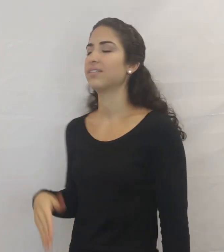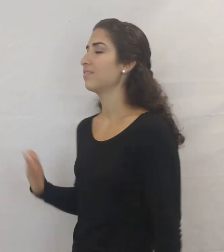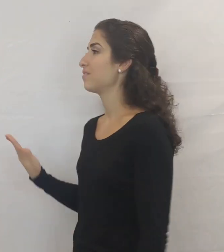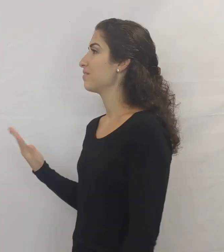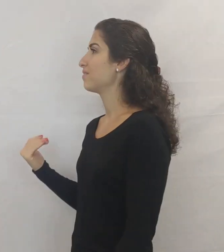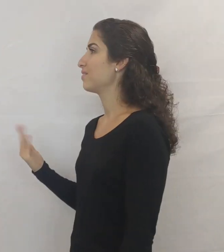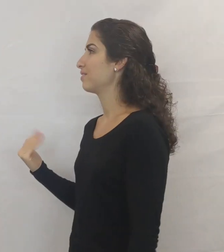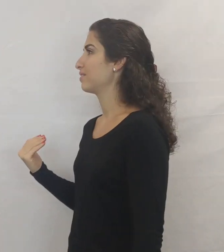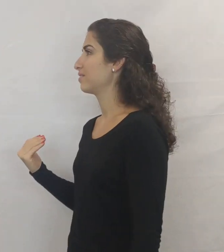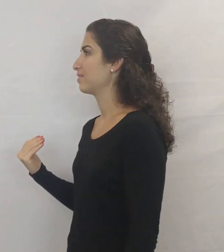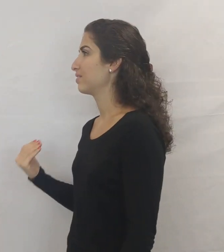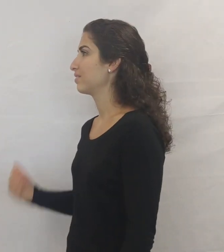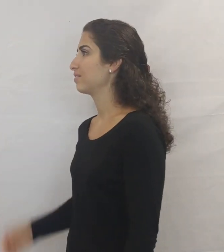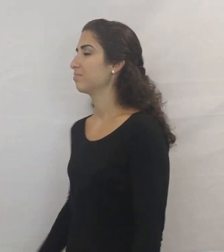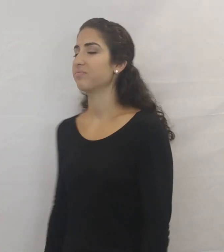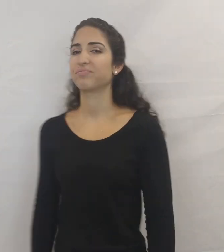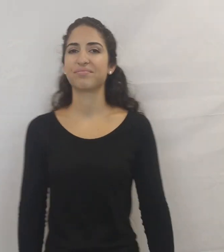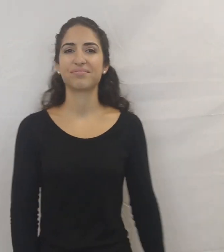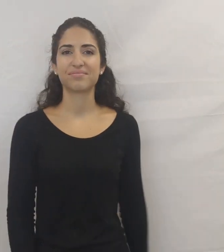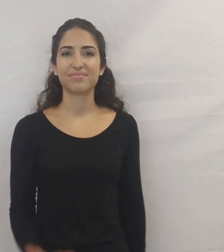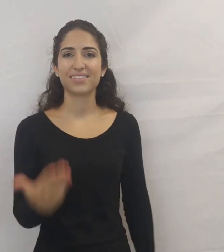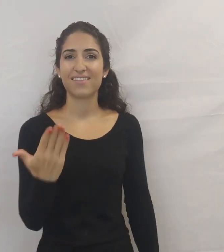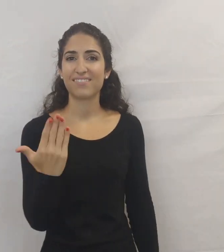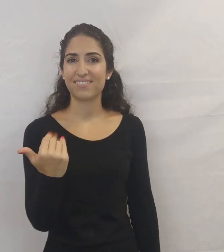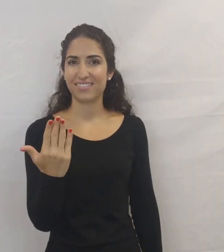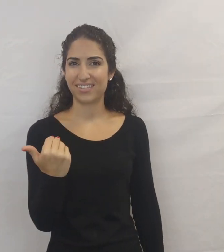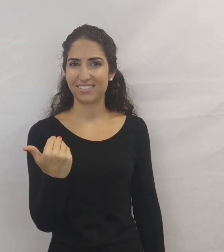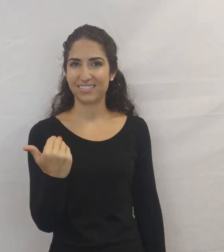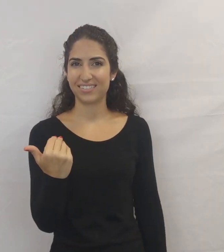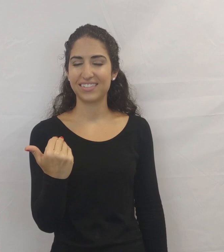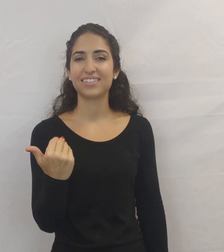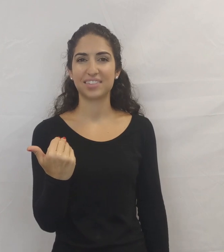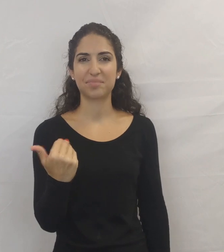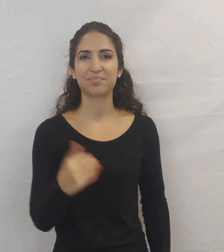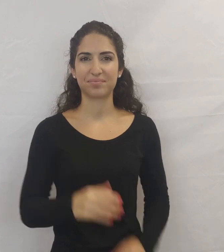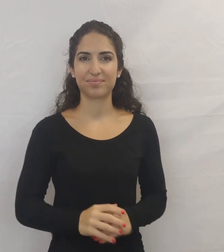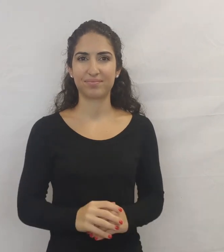FIFTEEN